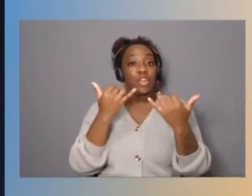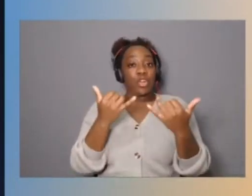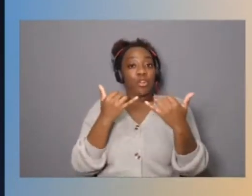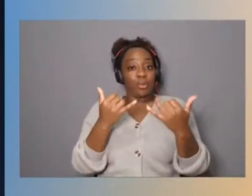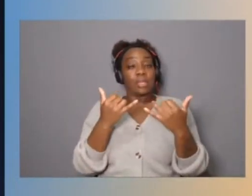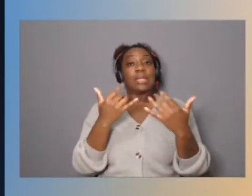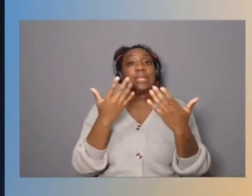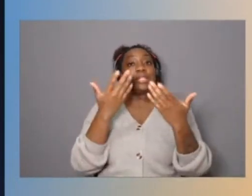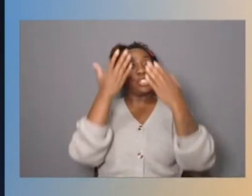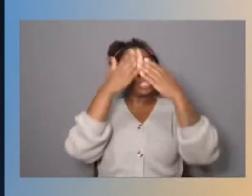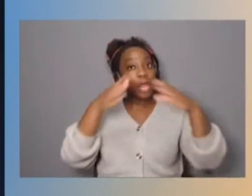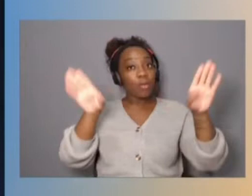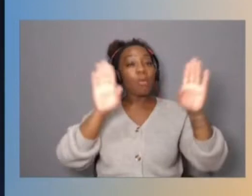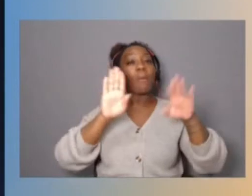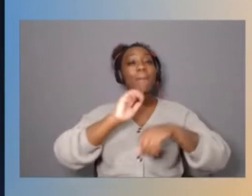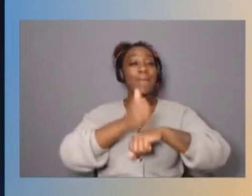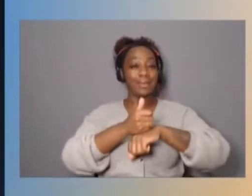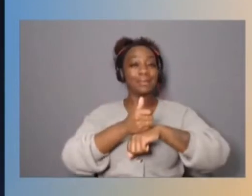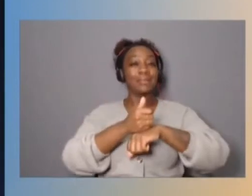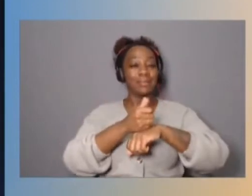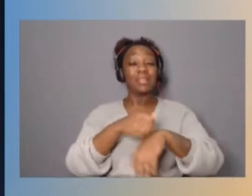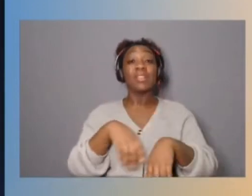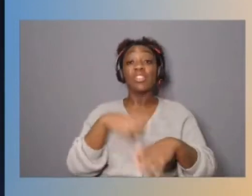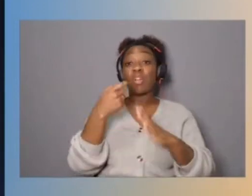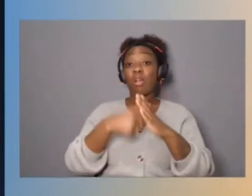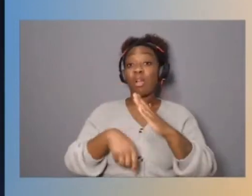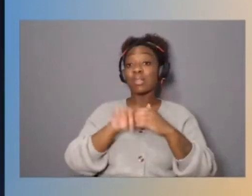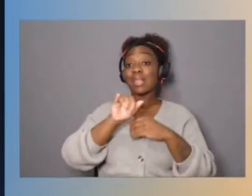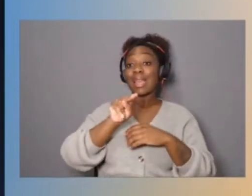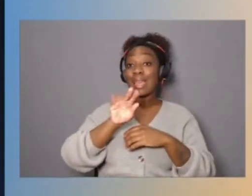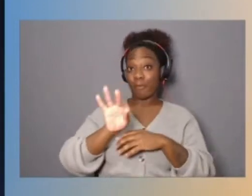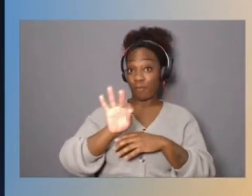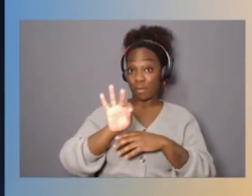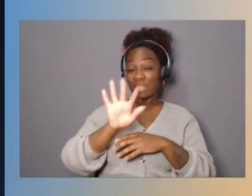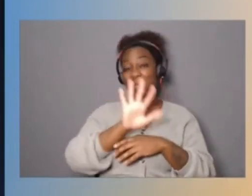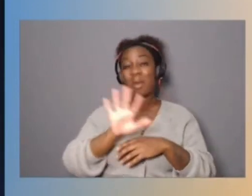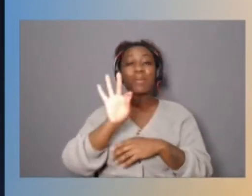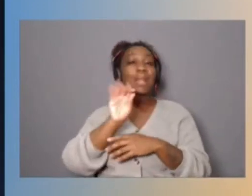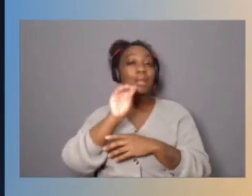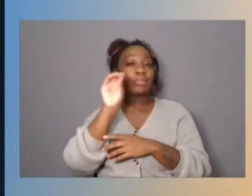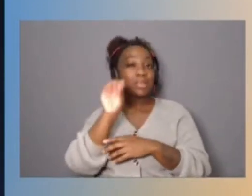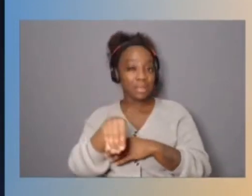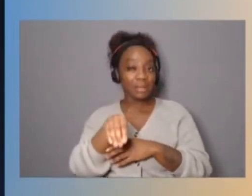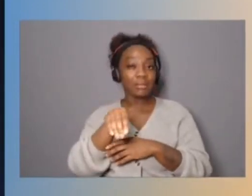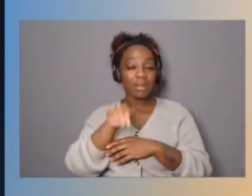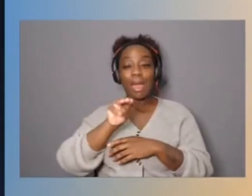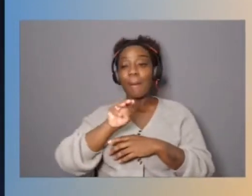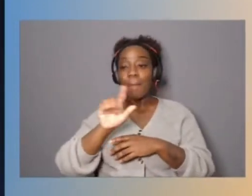And the cost of inference, which is about 90% of ML inferencing infrastructure cost.